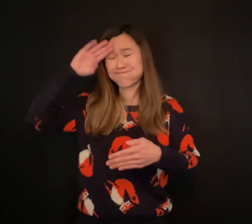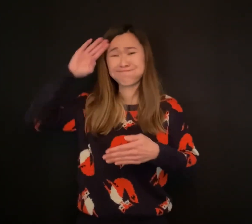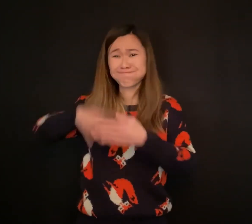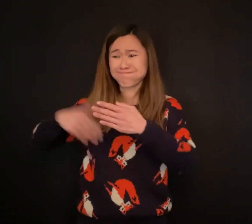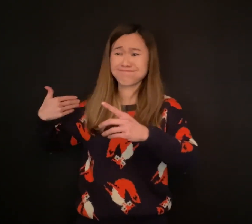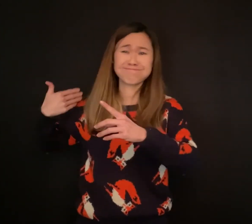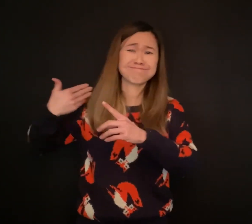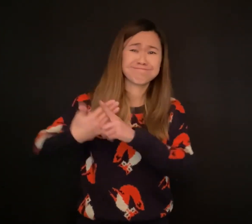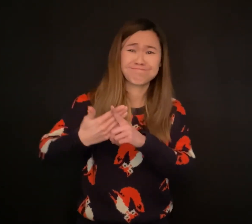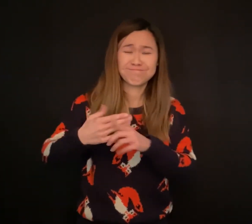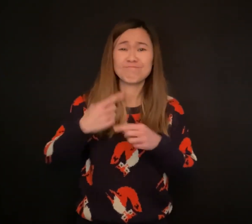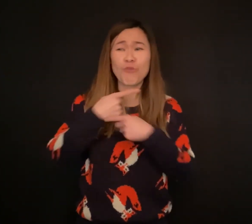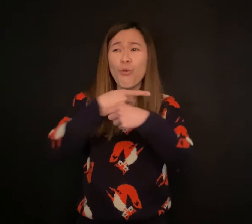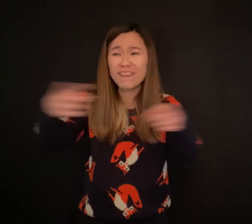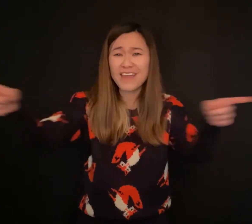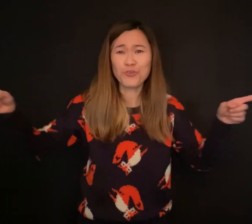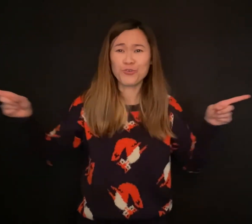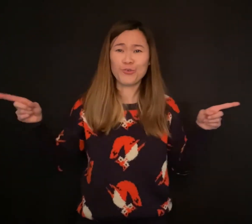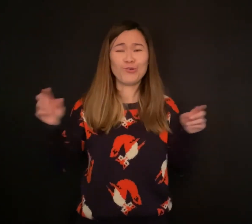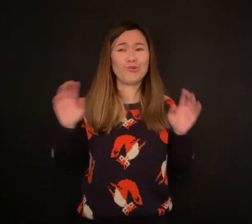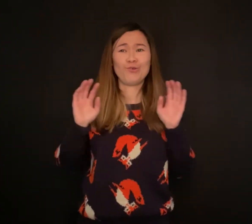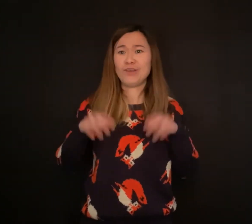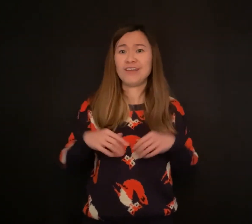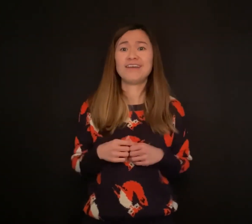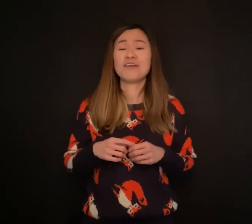have that experience all our lives.